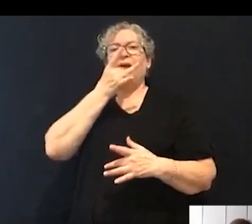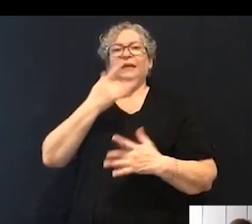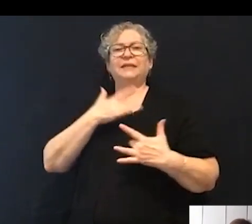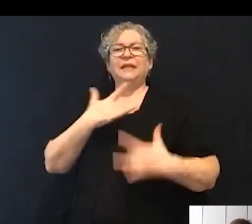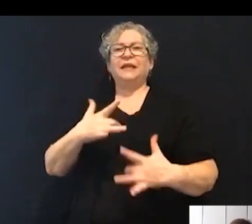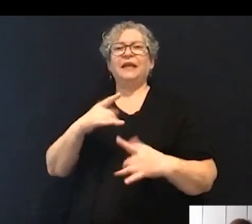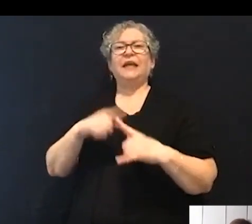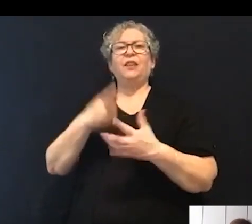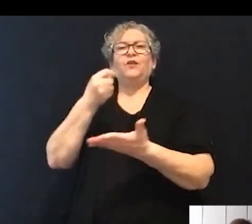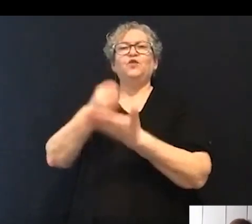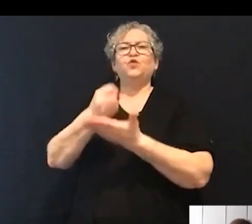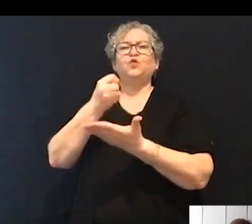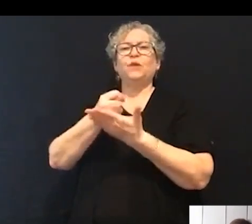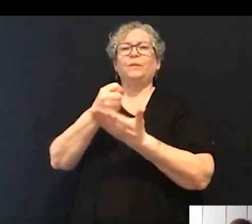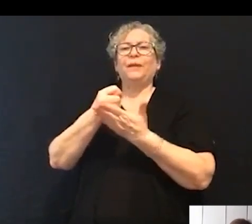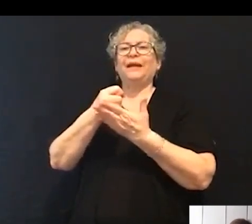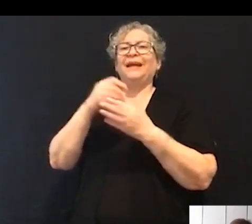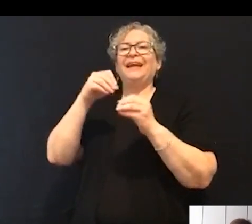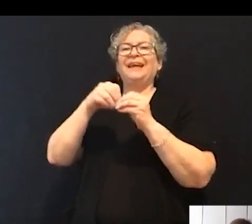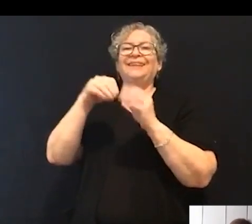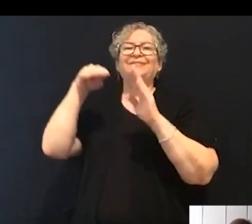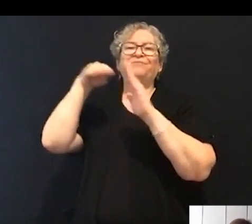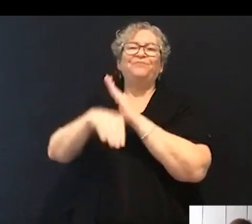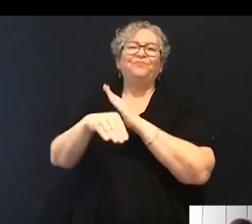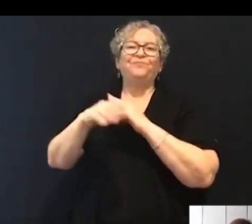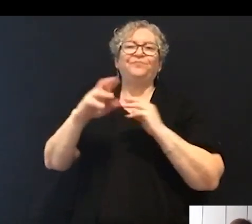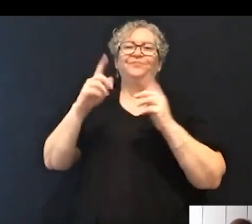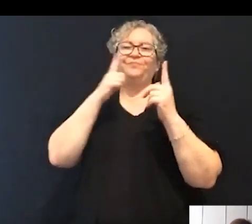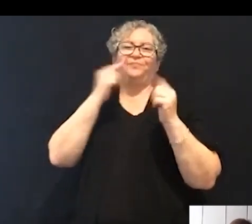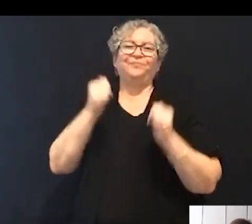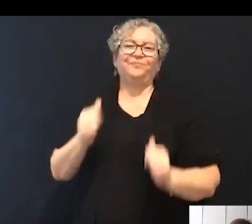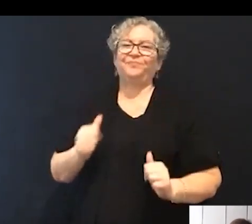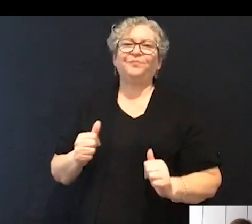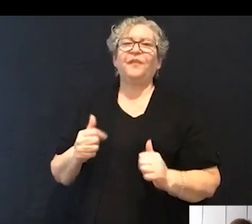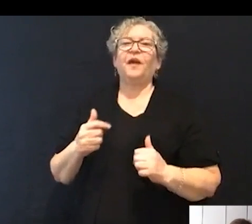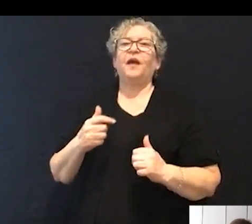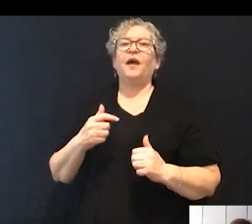in the untreated eye declined. And this is the upward curve.